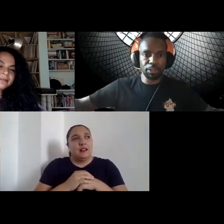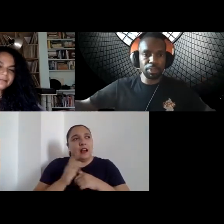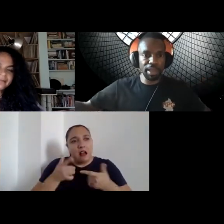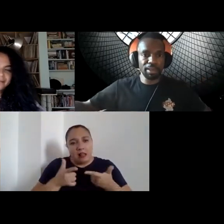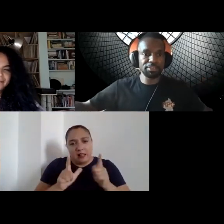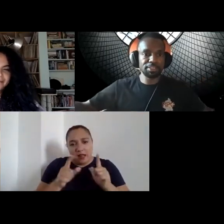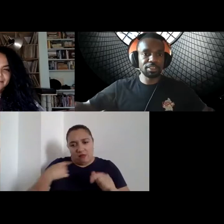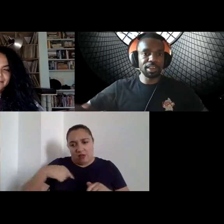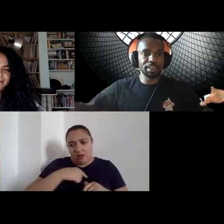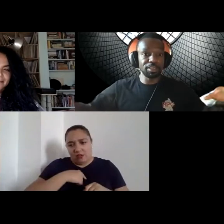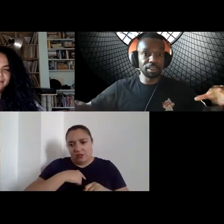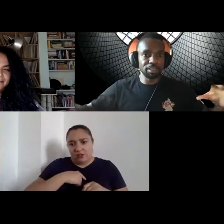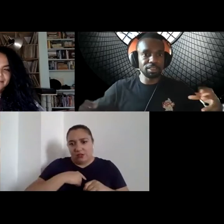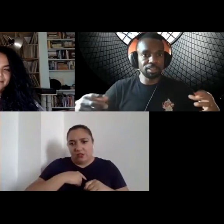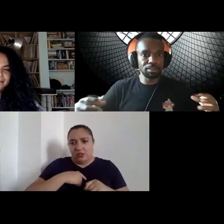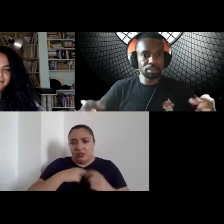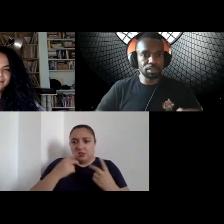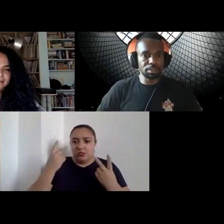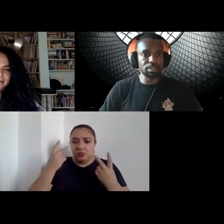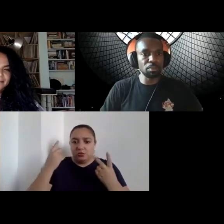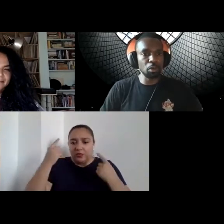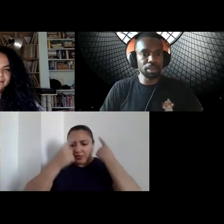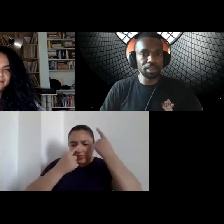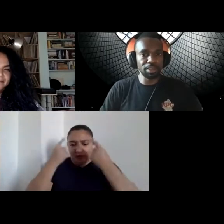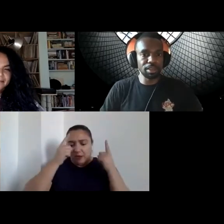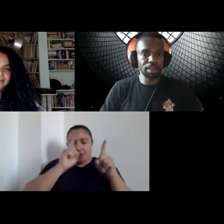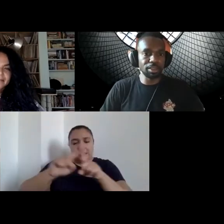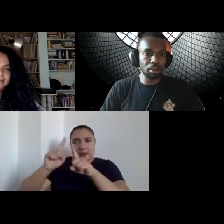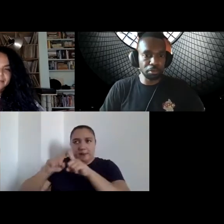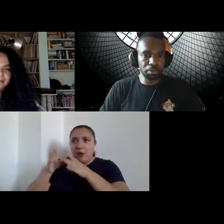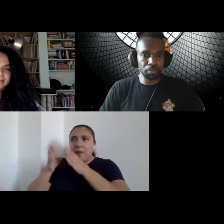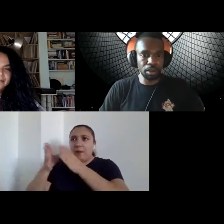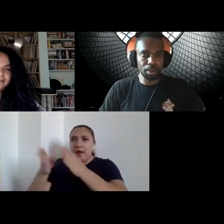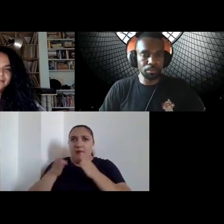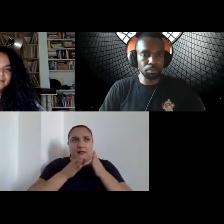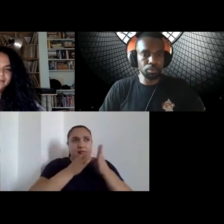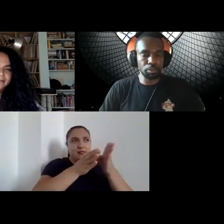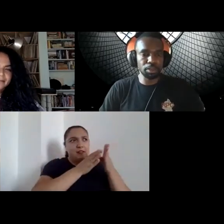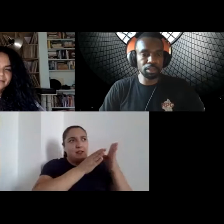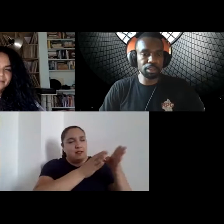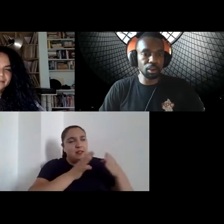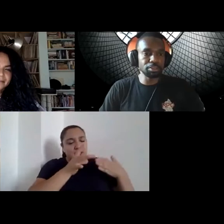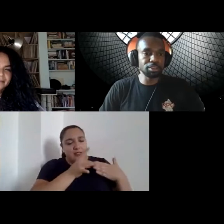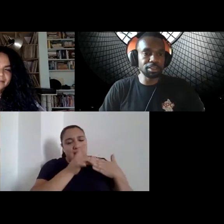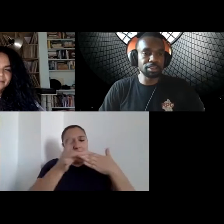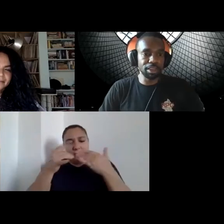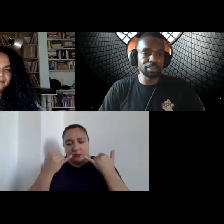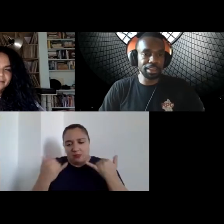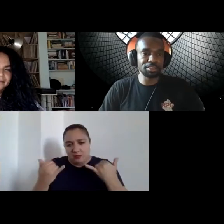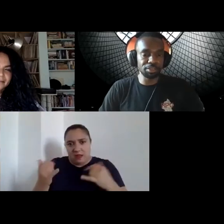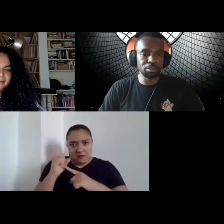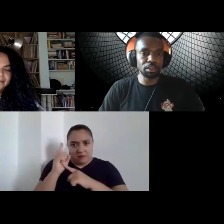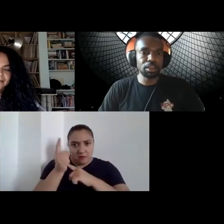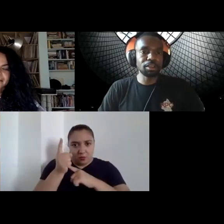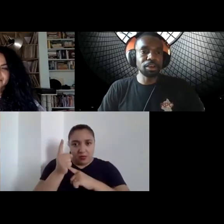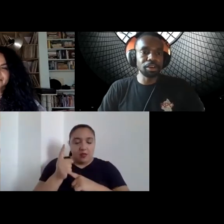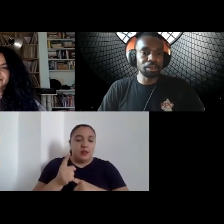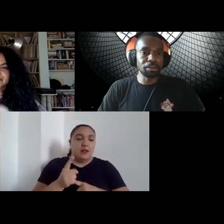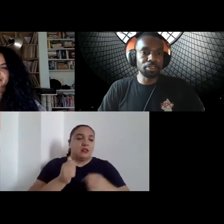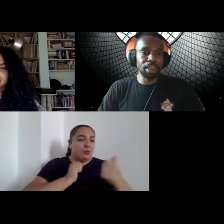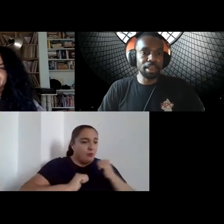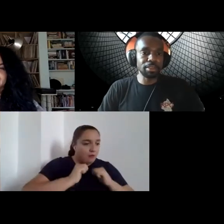paths that have lead to this moment in our performing art and dance field that, again,